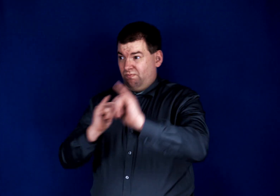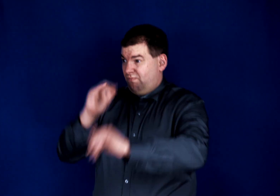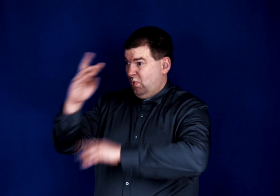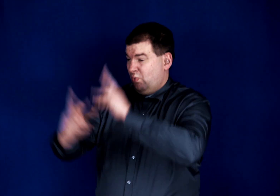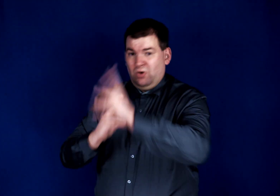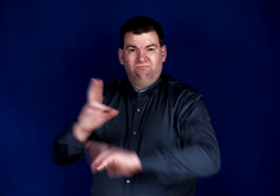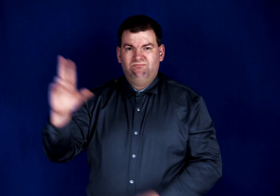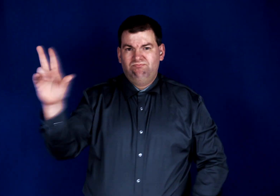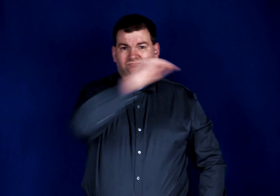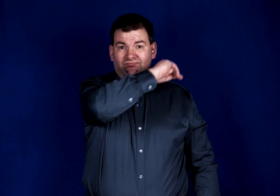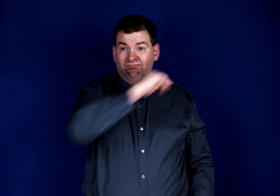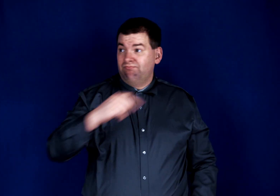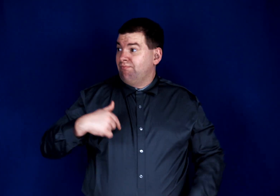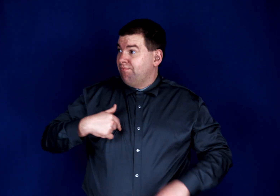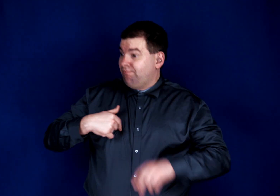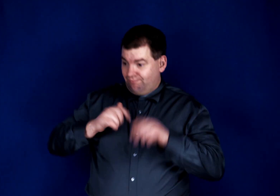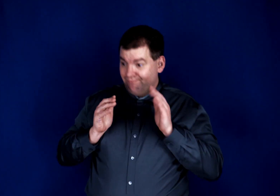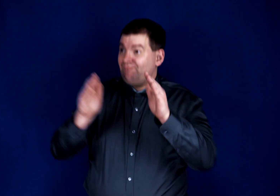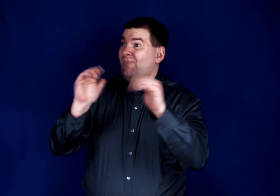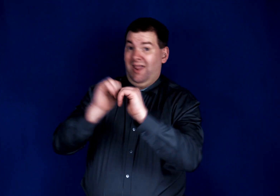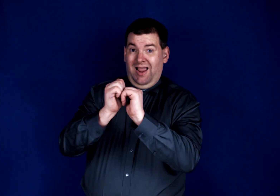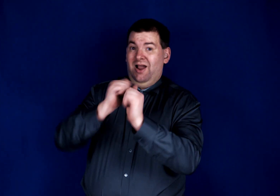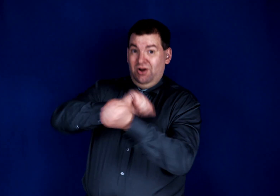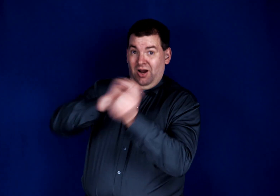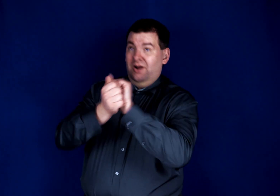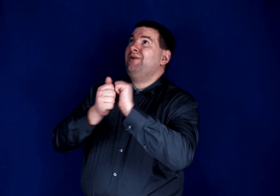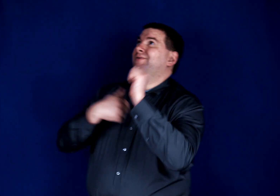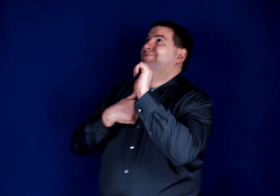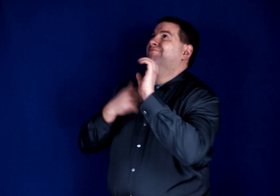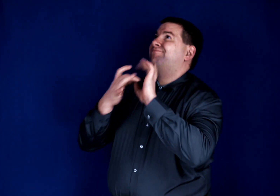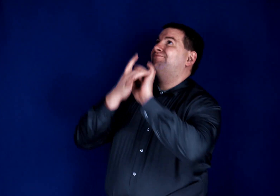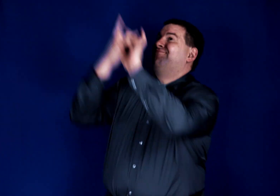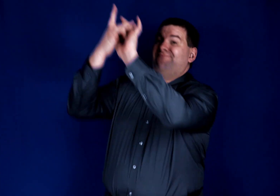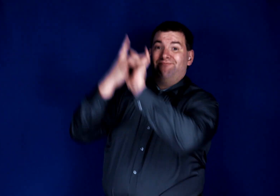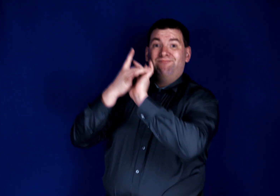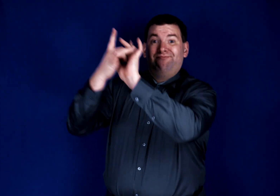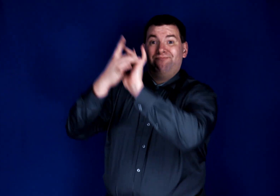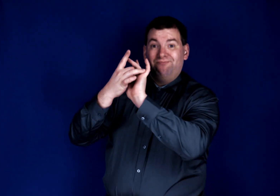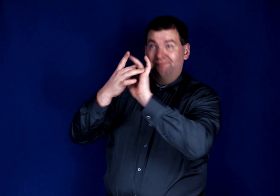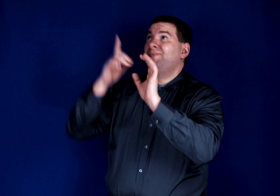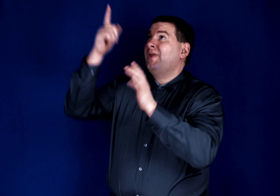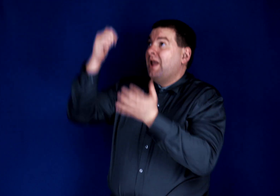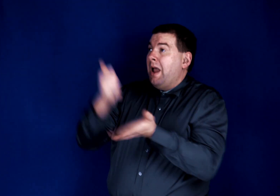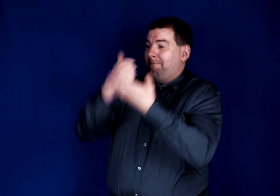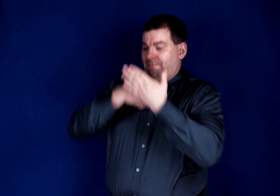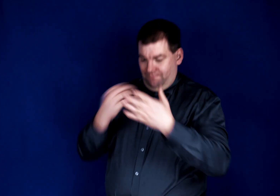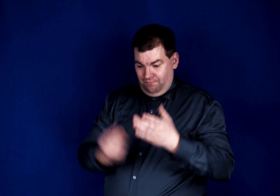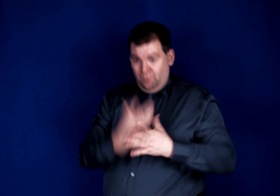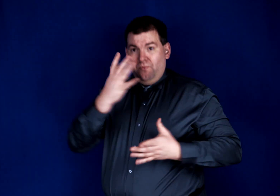be conformed to this world and its ways. He renews my spirit with mercy